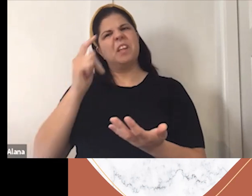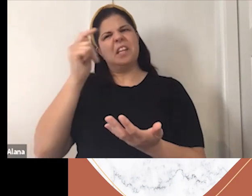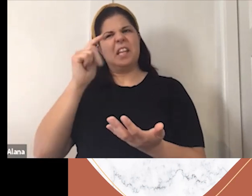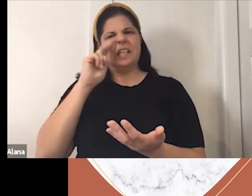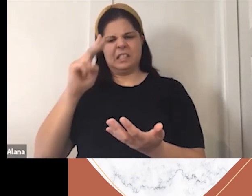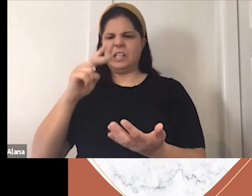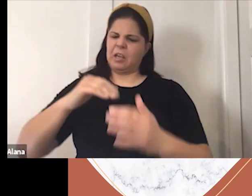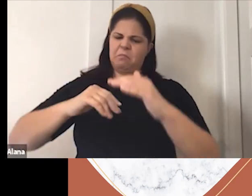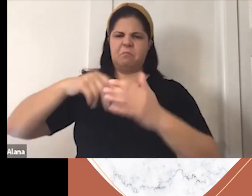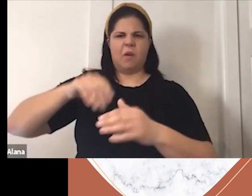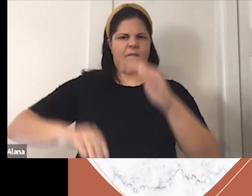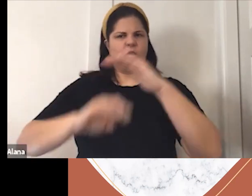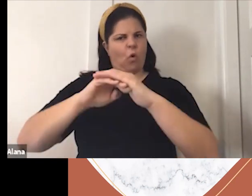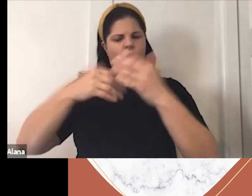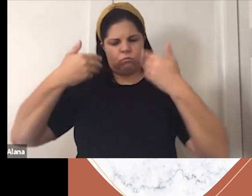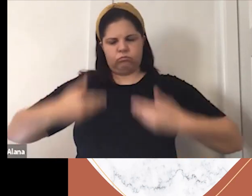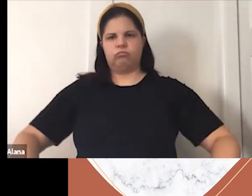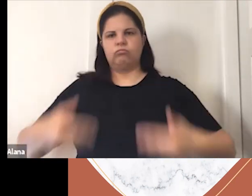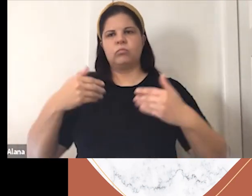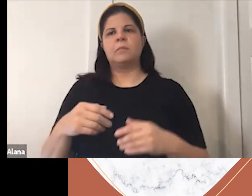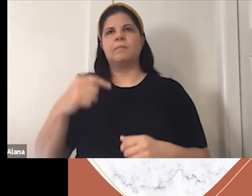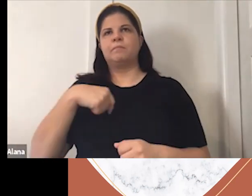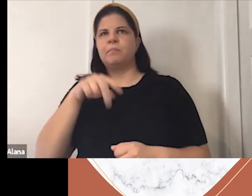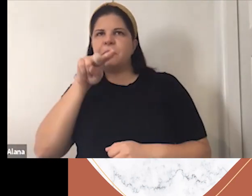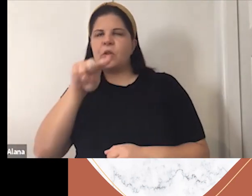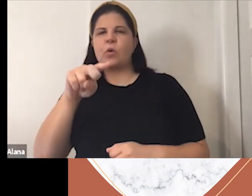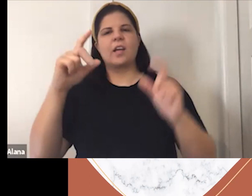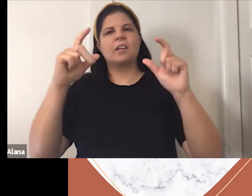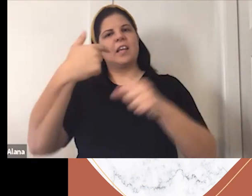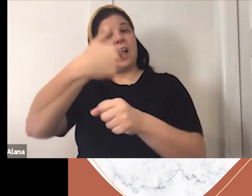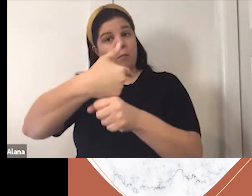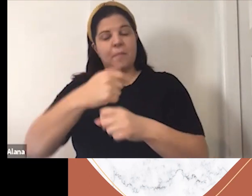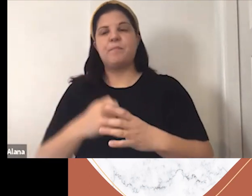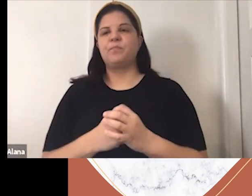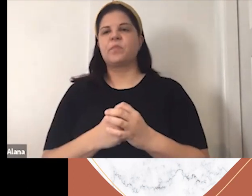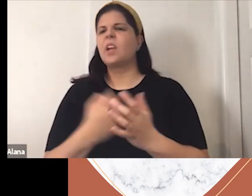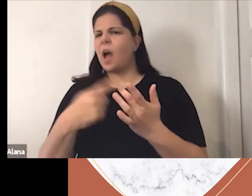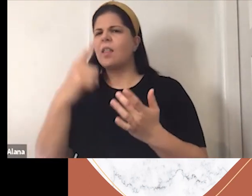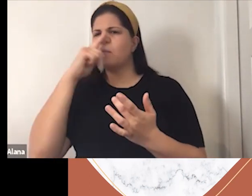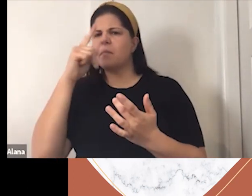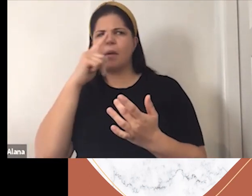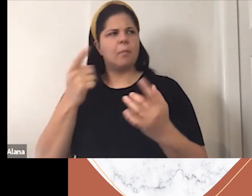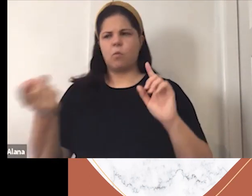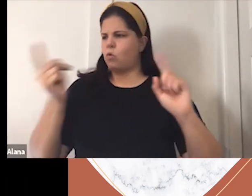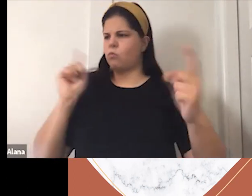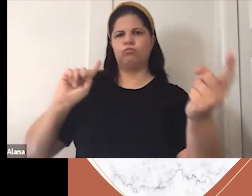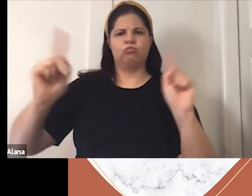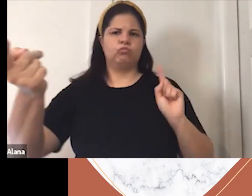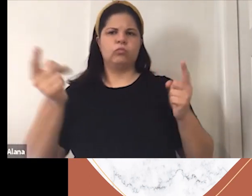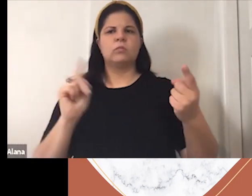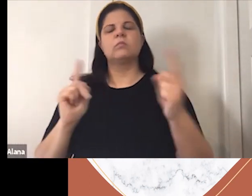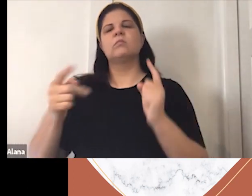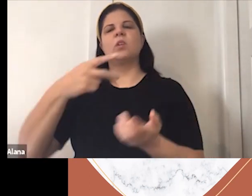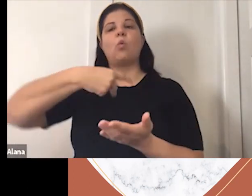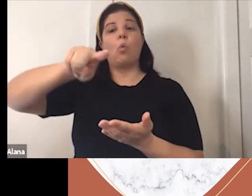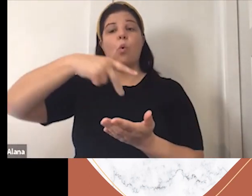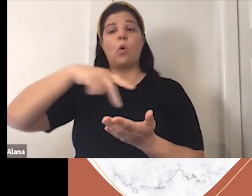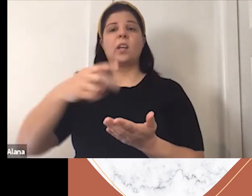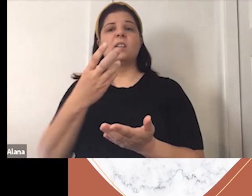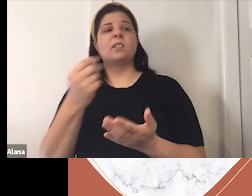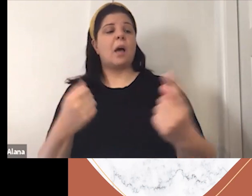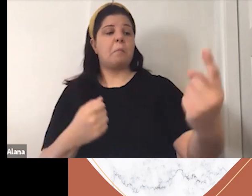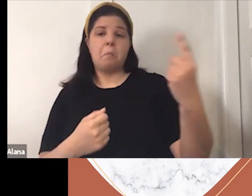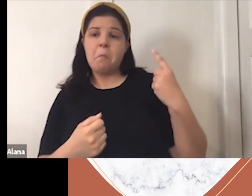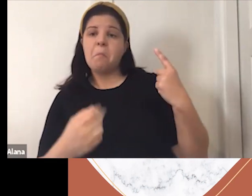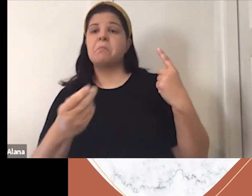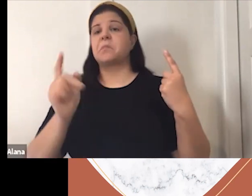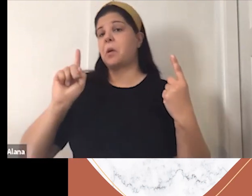I am facing the camera and I am amongst other people walking in both directions of a city